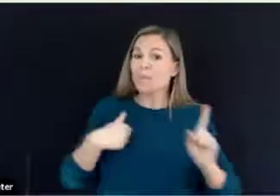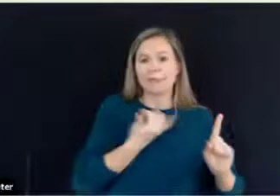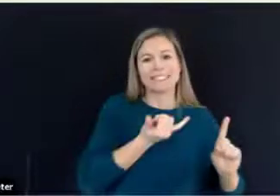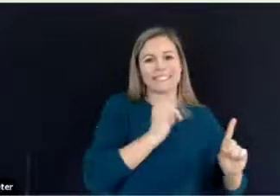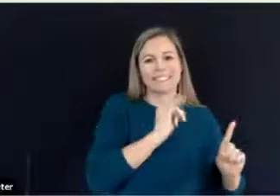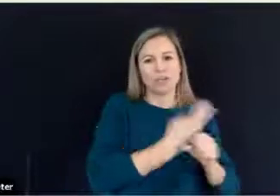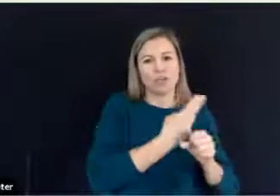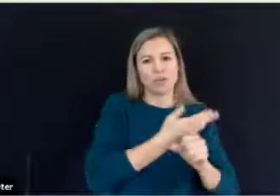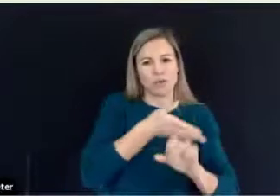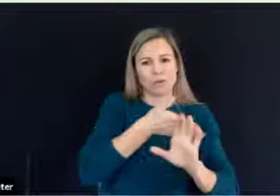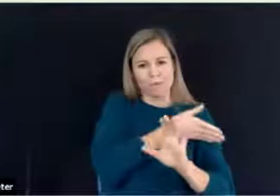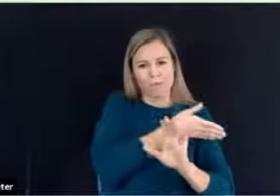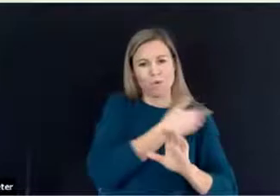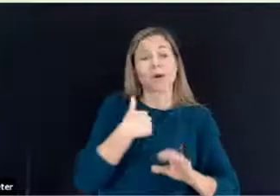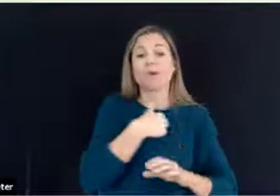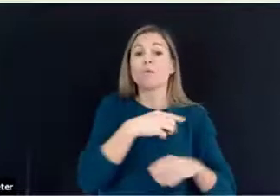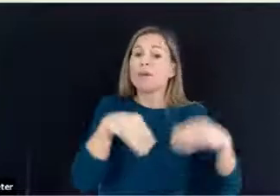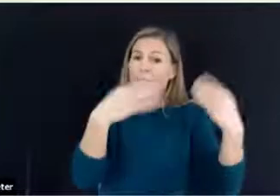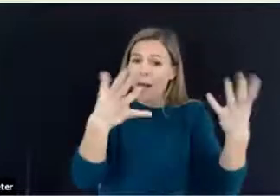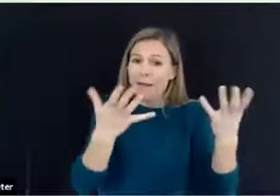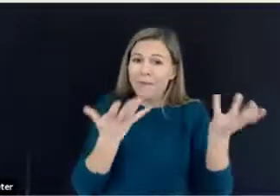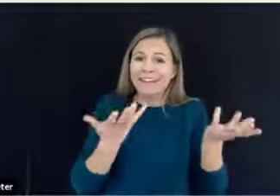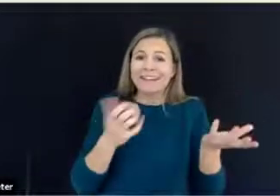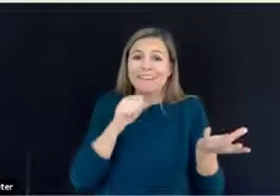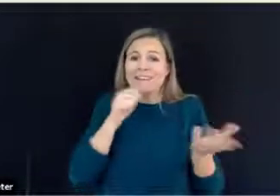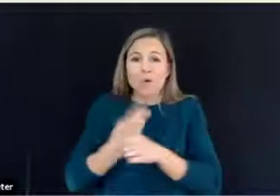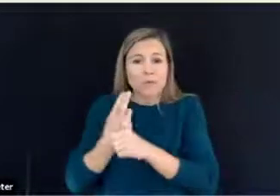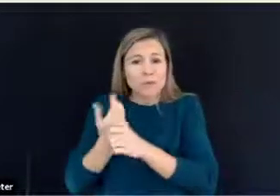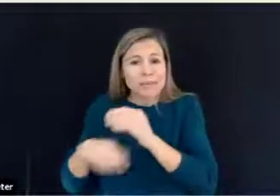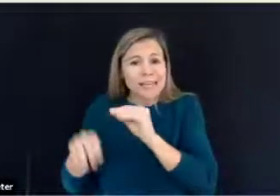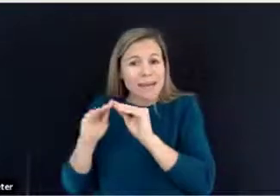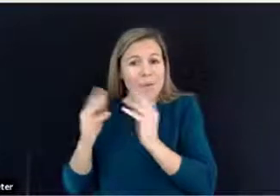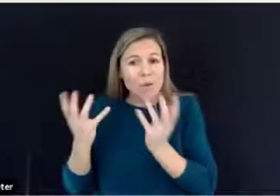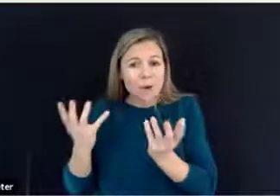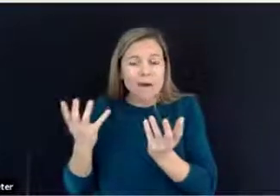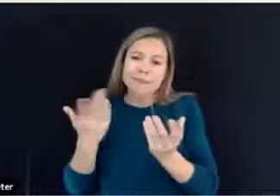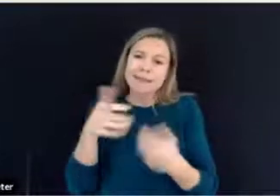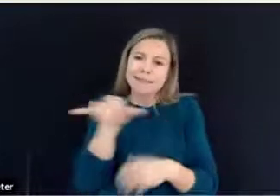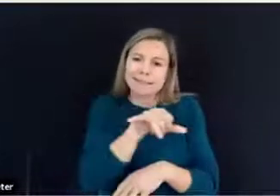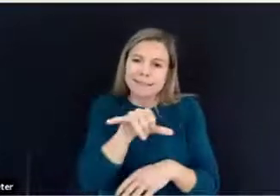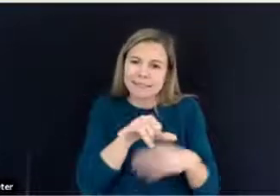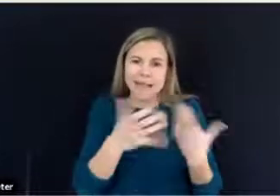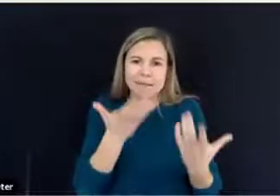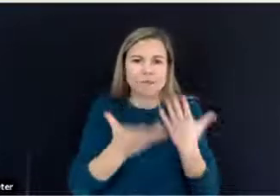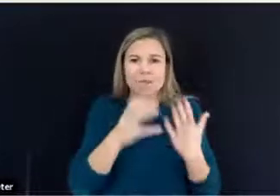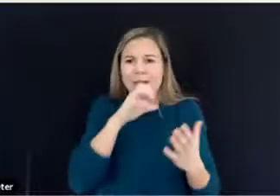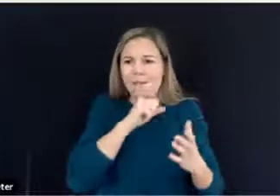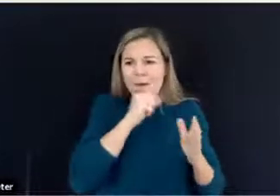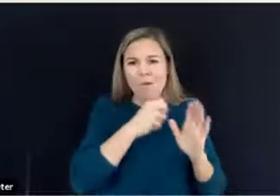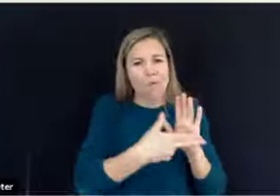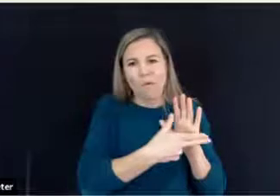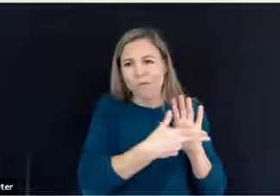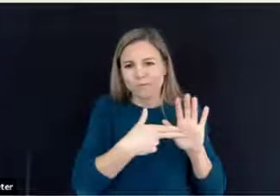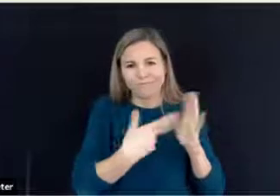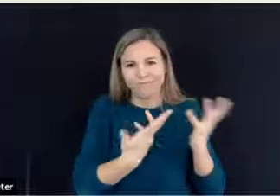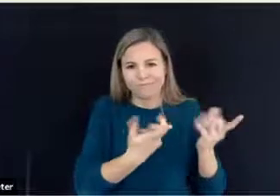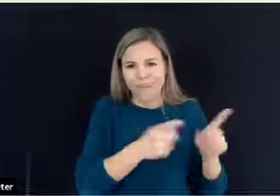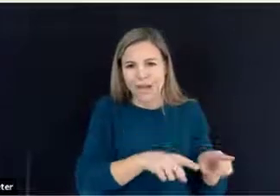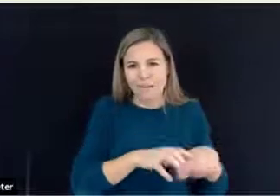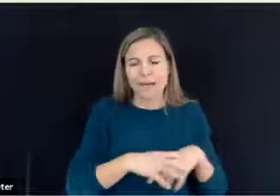we're recommending that it not be used. It's been recommended for quite a few years now, but then additionally you have these other diseases,